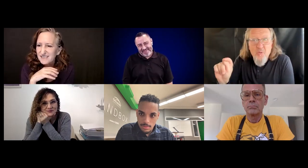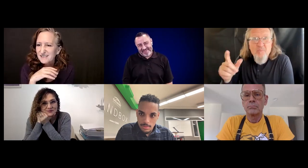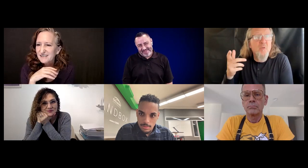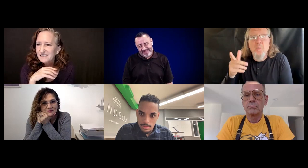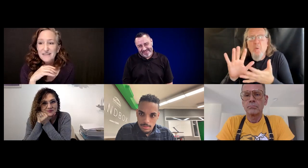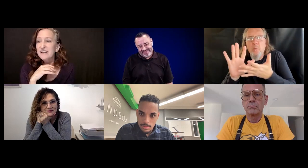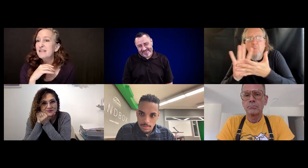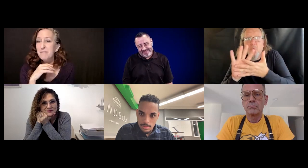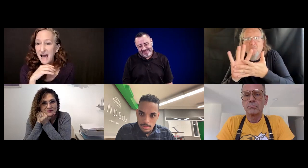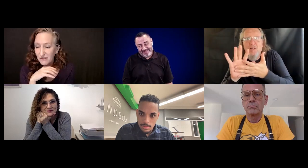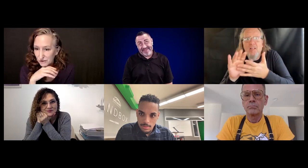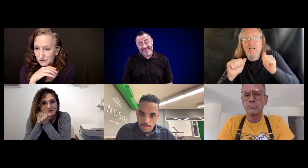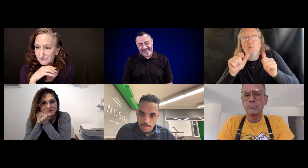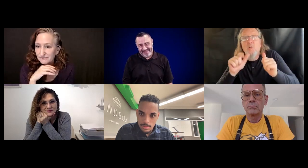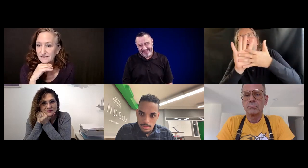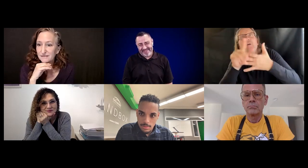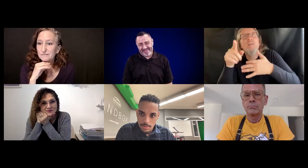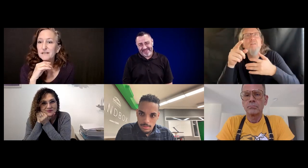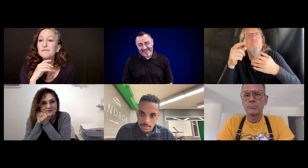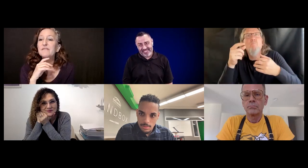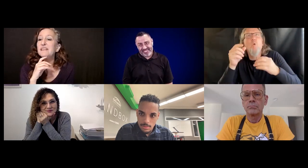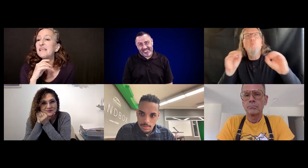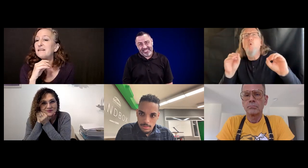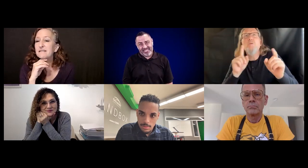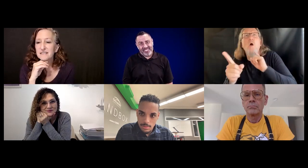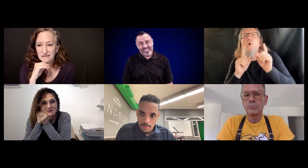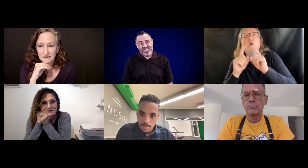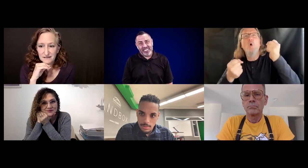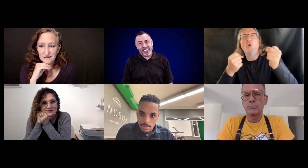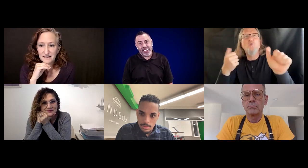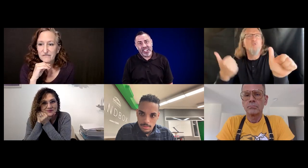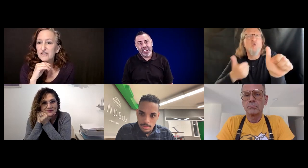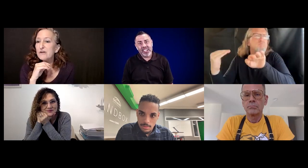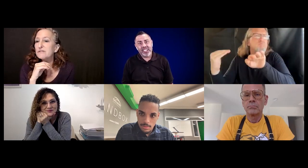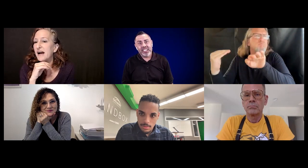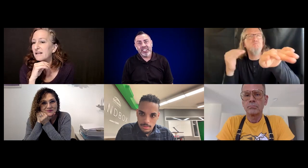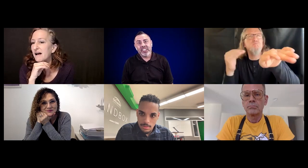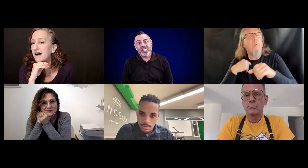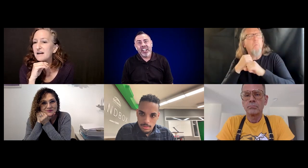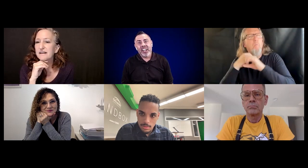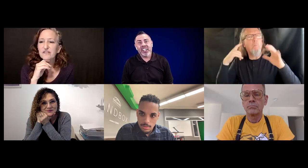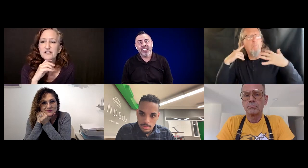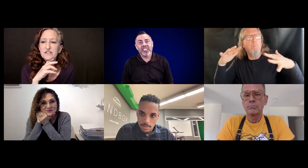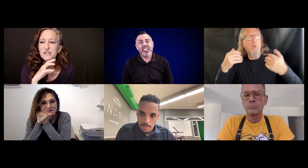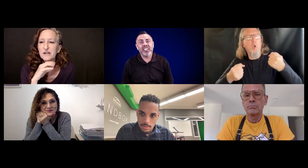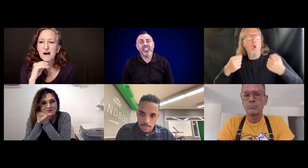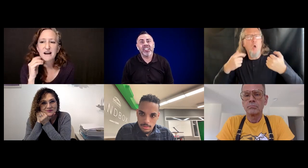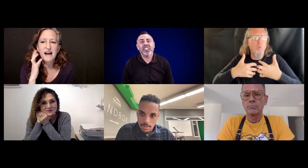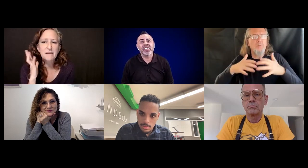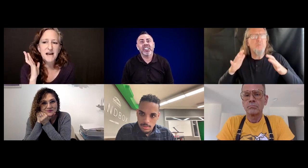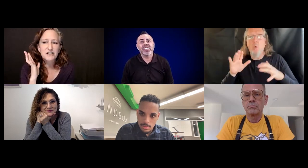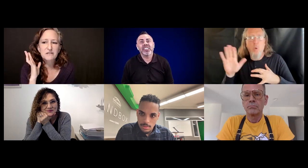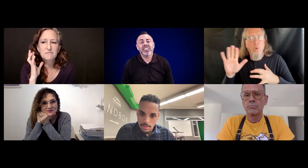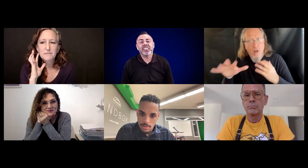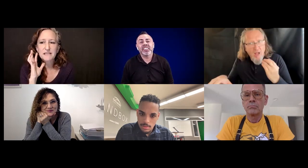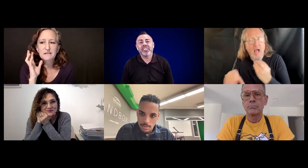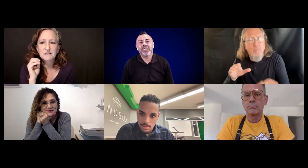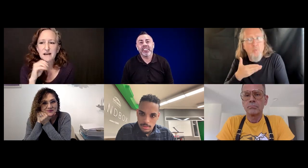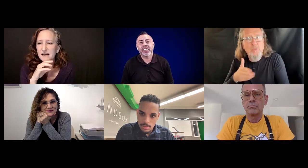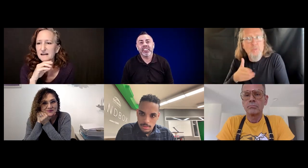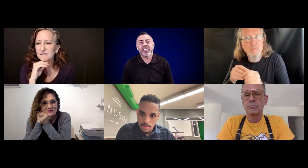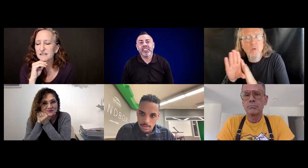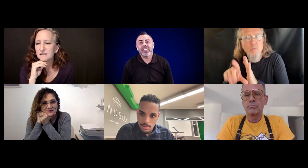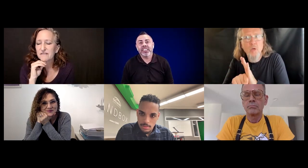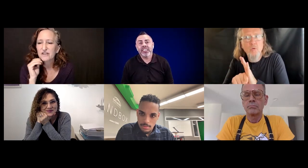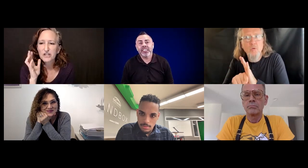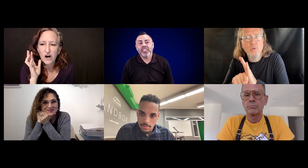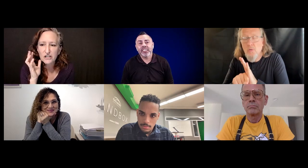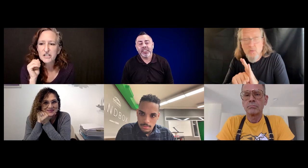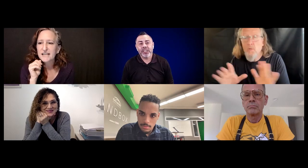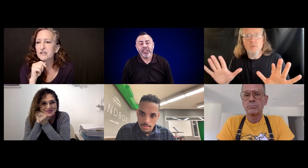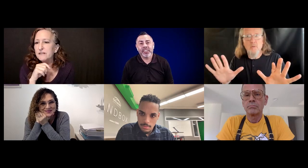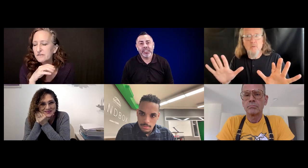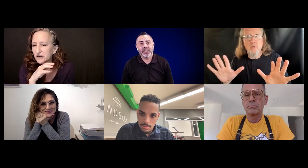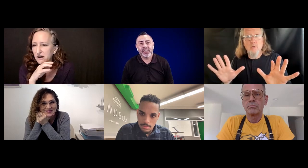Even in the bathroom, movie theaters. If there's no dialogue, if there's you know, I I imagine maybe if there's a car chase you'll hear the cars.